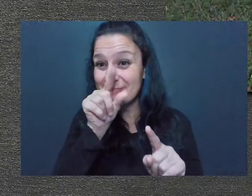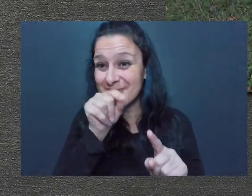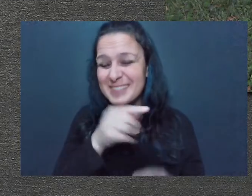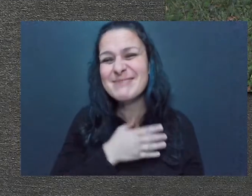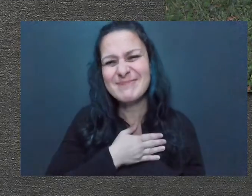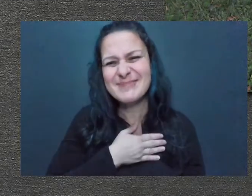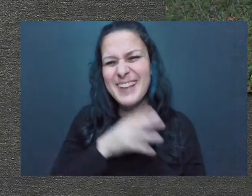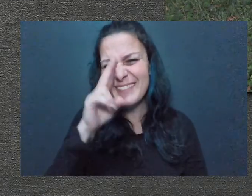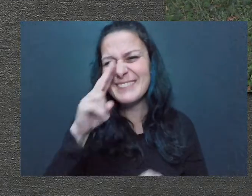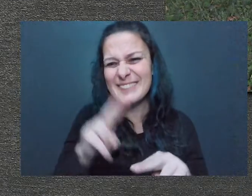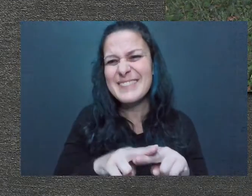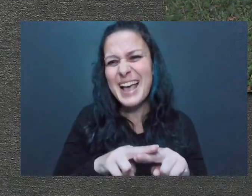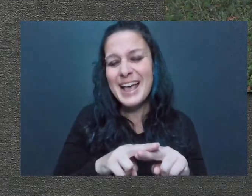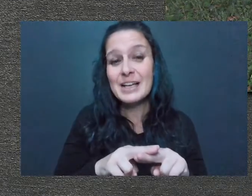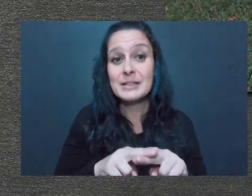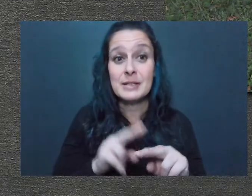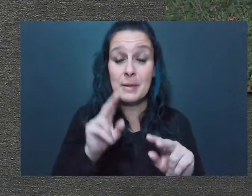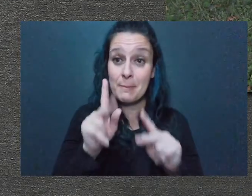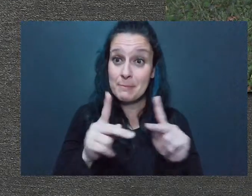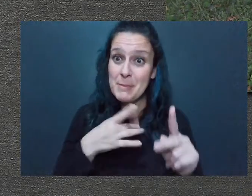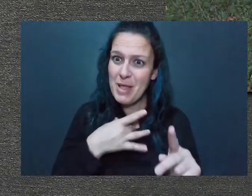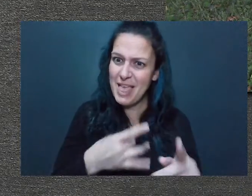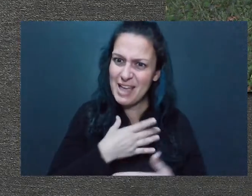That's another fun thing that people like to do,